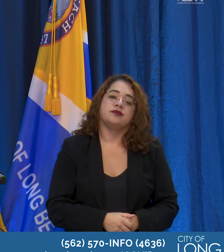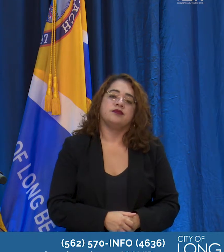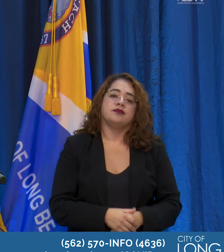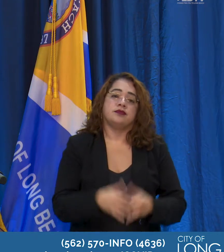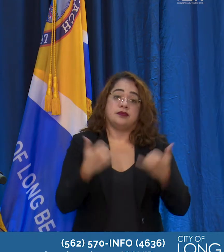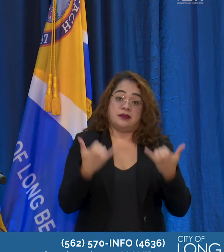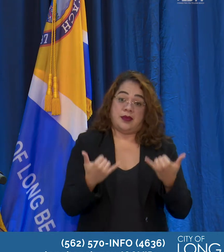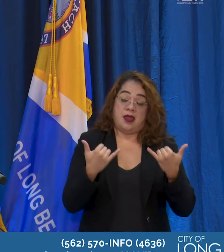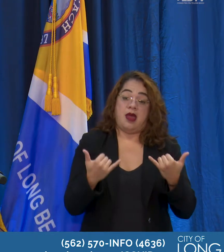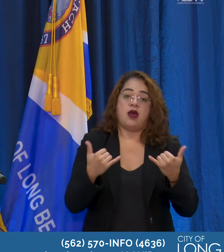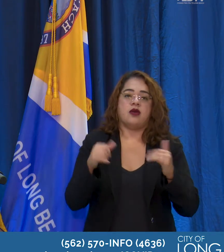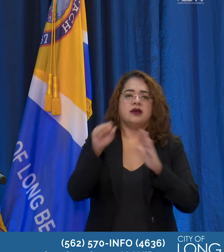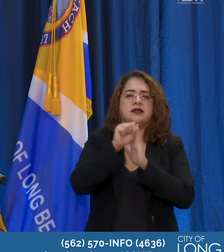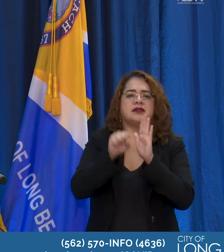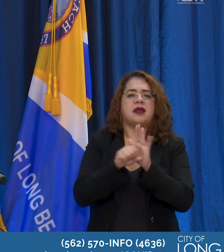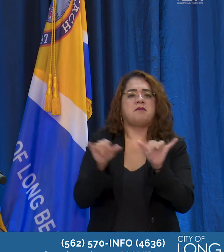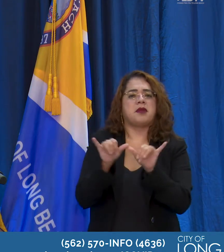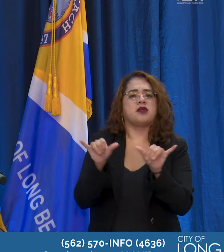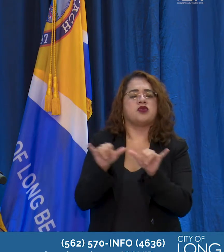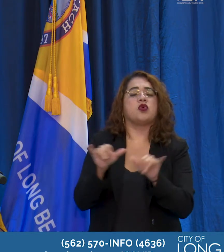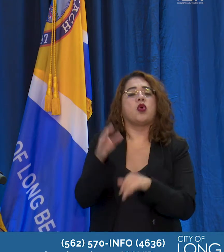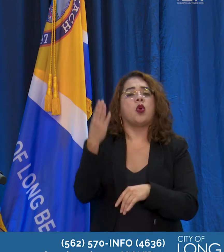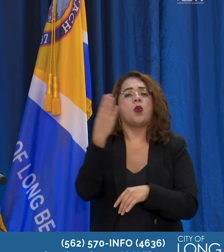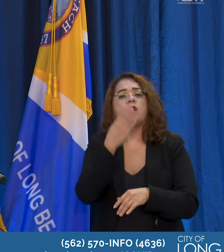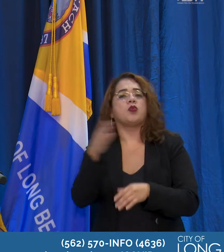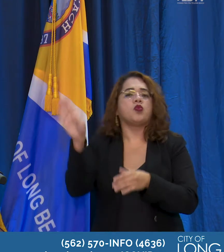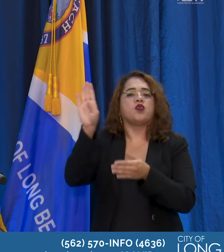new state's blueprint for a safer economy. This